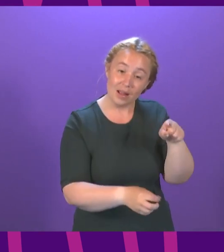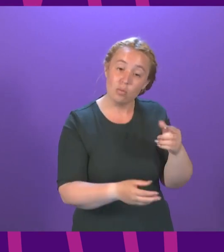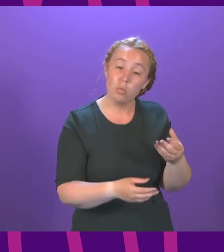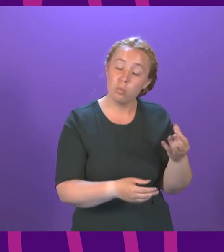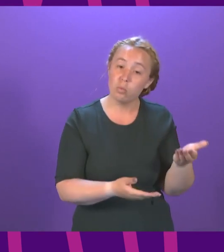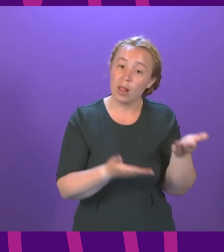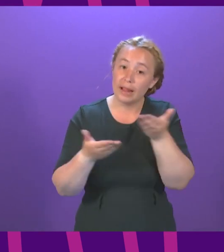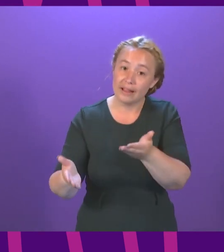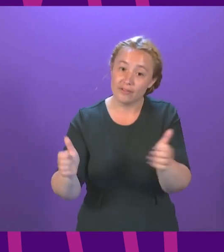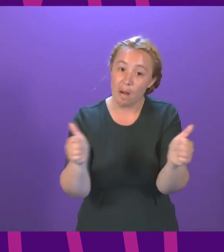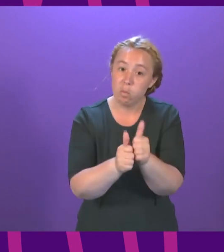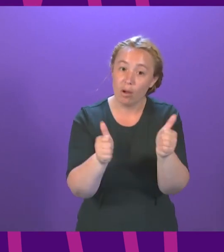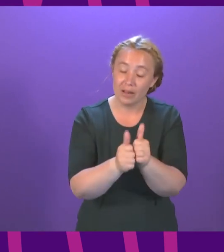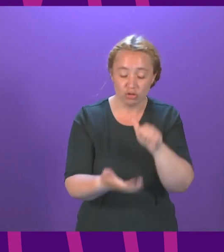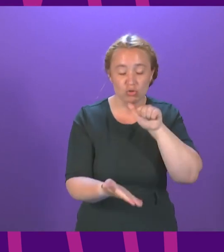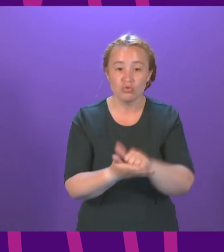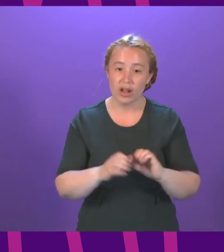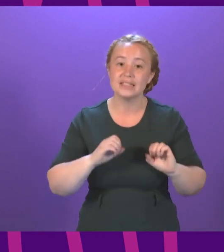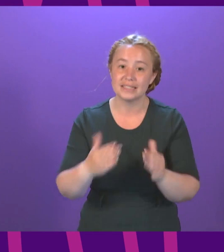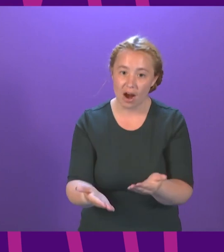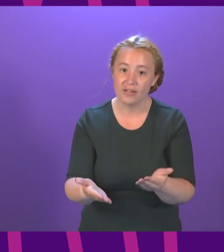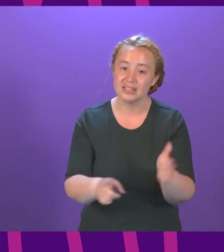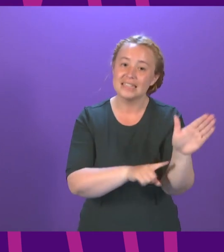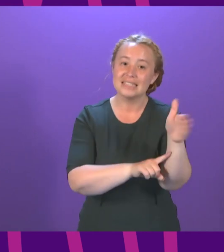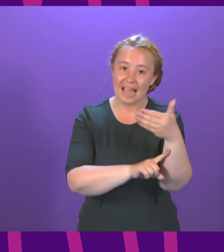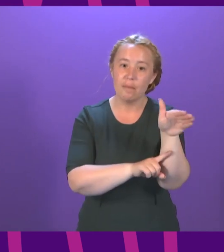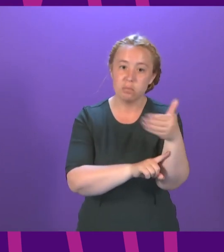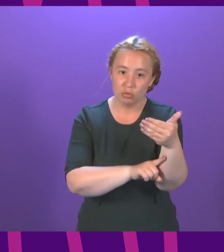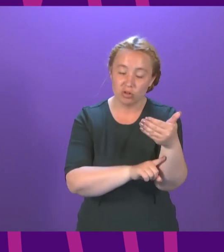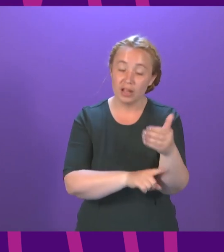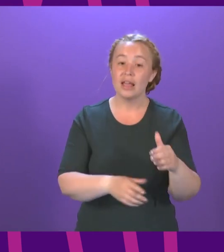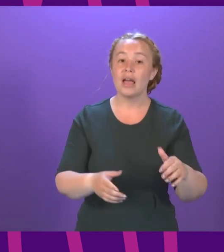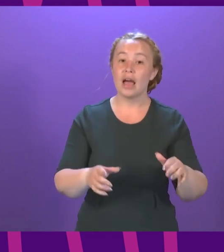the proper services, which we will continue to develop as our knowledge develops.